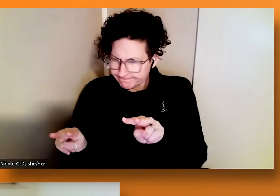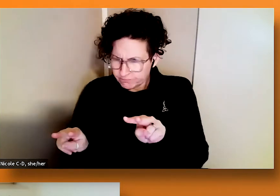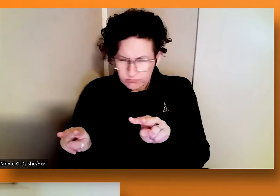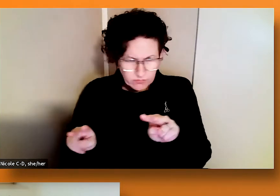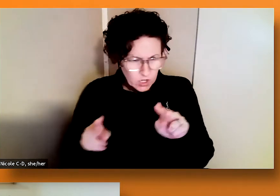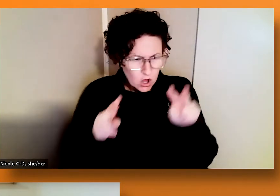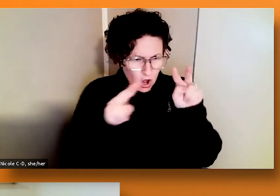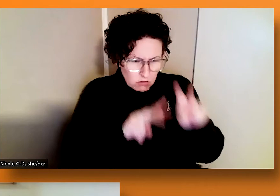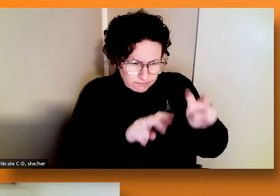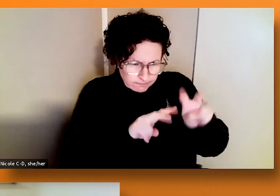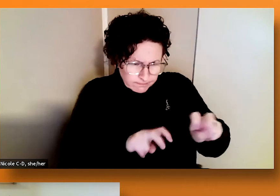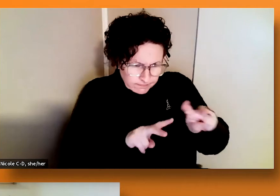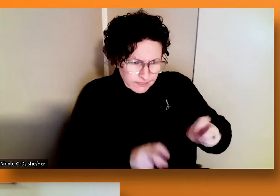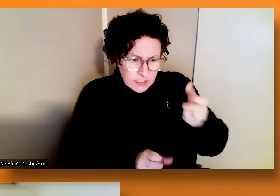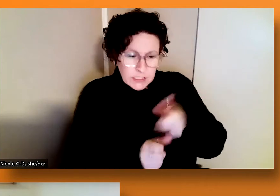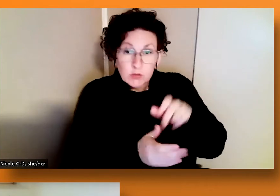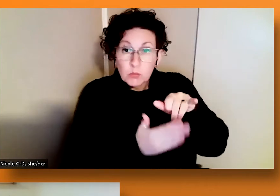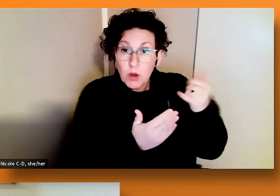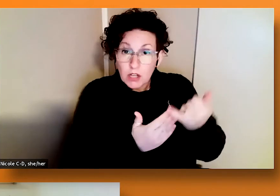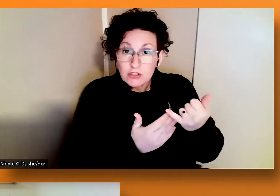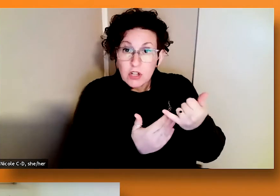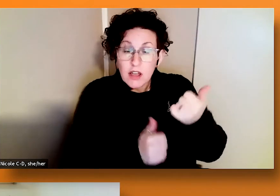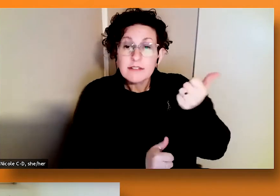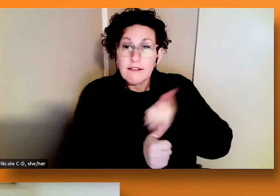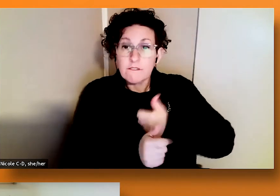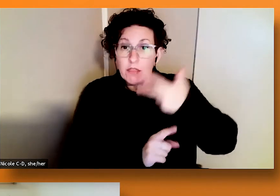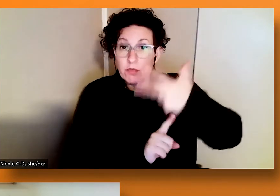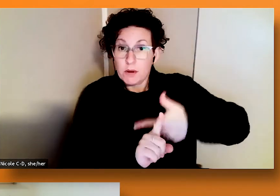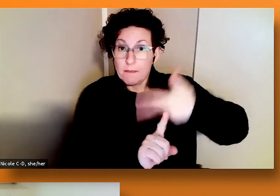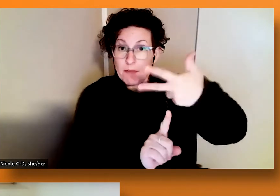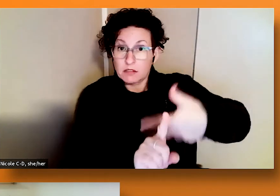of what's going on with the project on a quarterly basis.